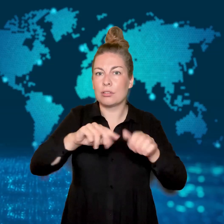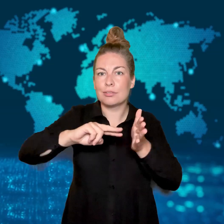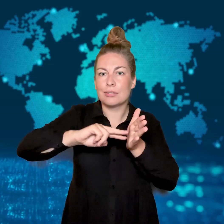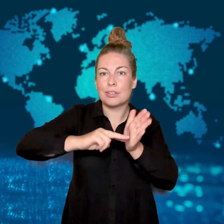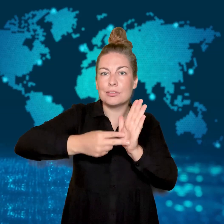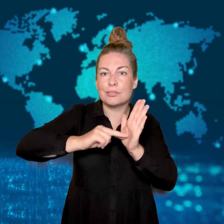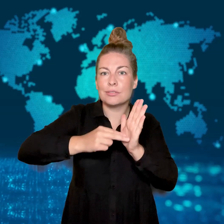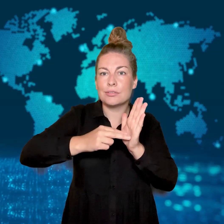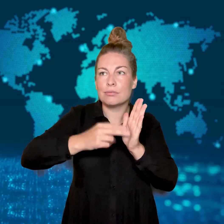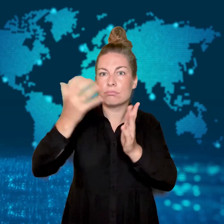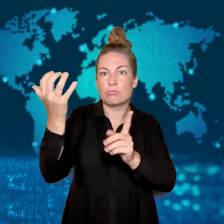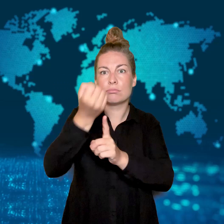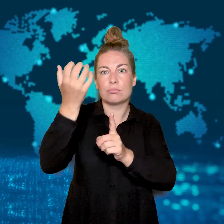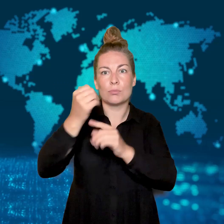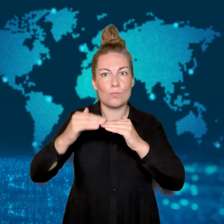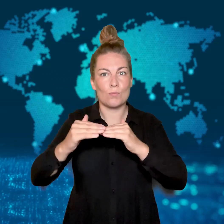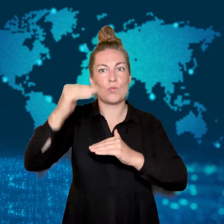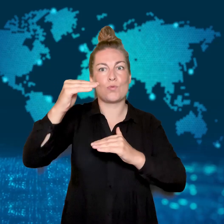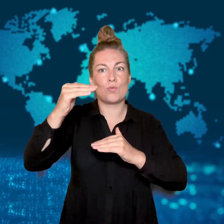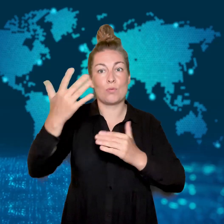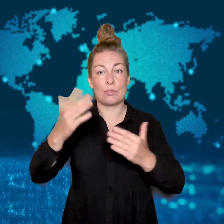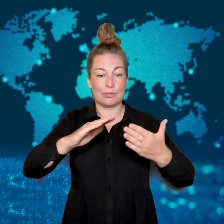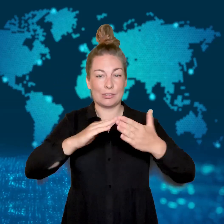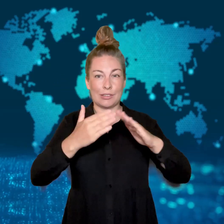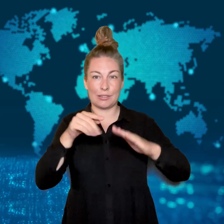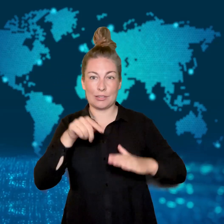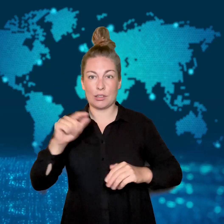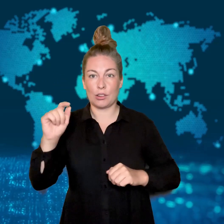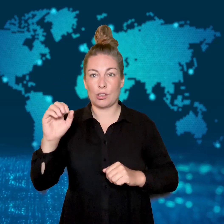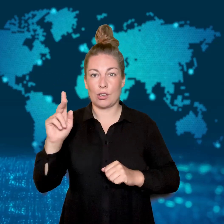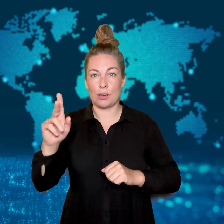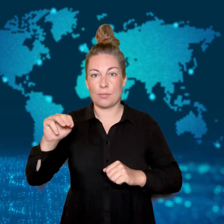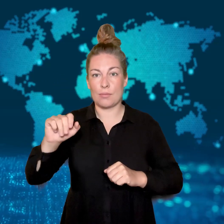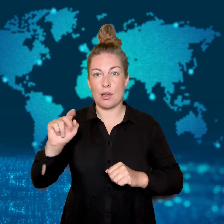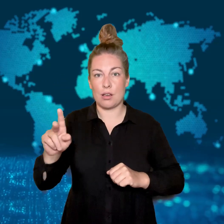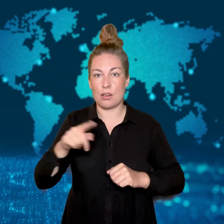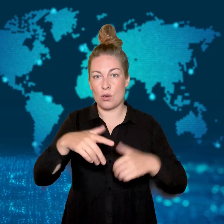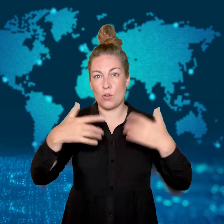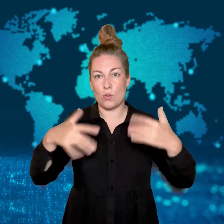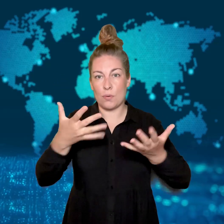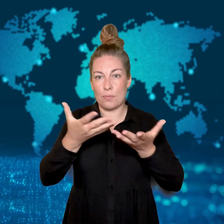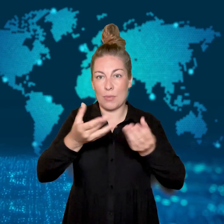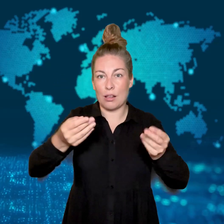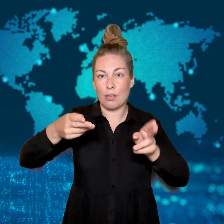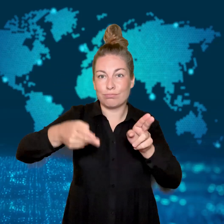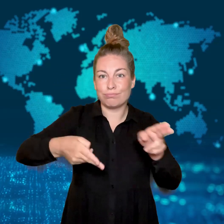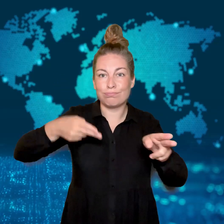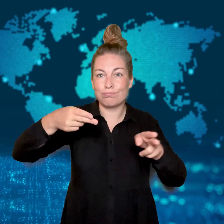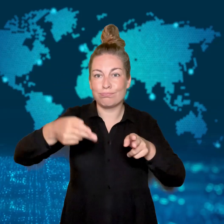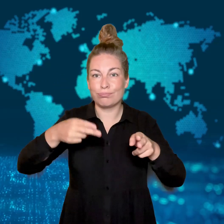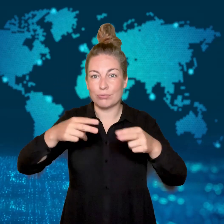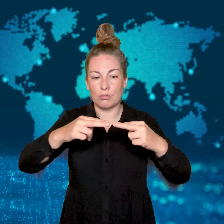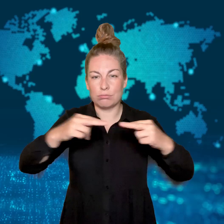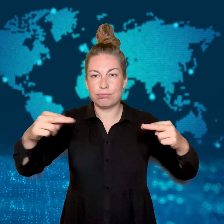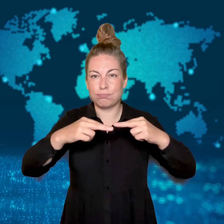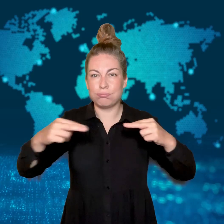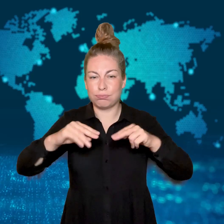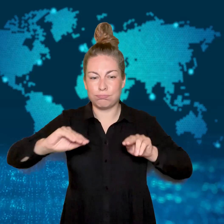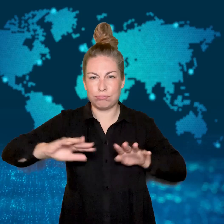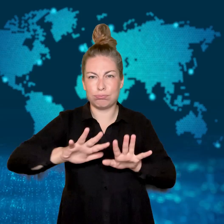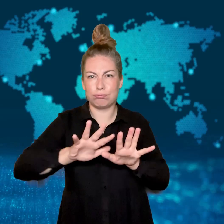This could lead to more tactical victories. The town of